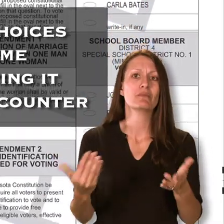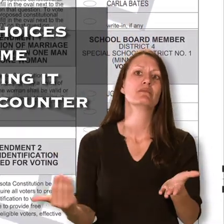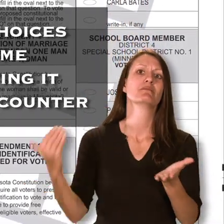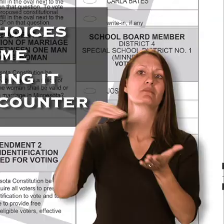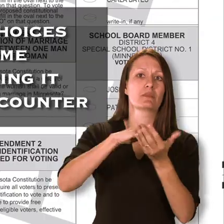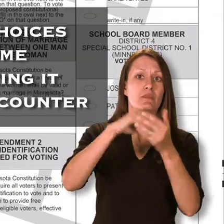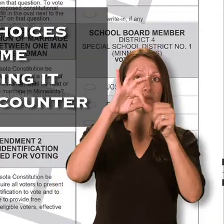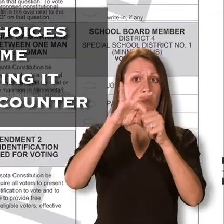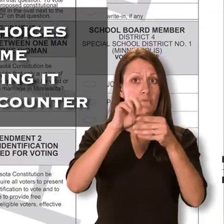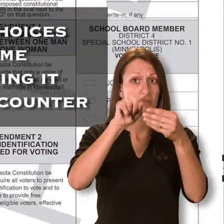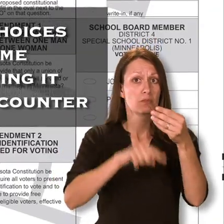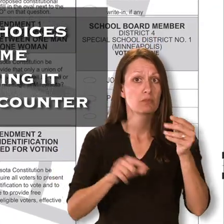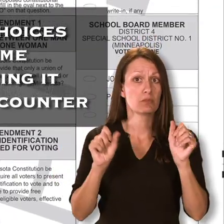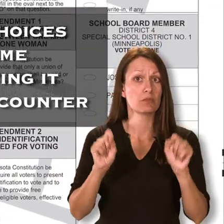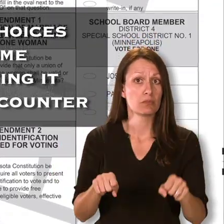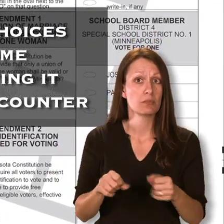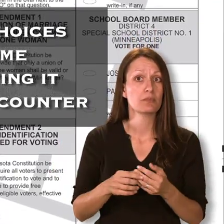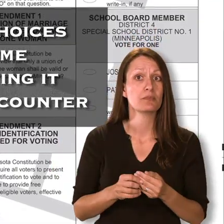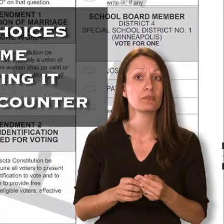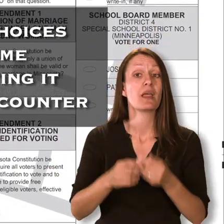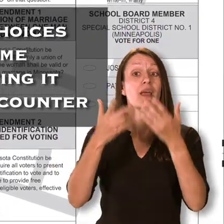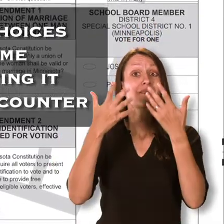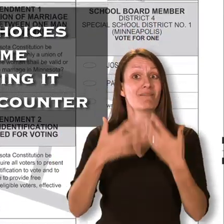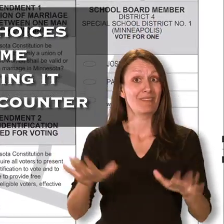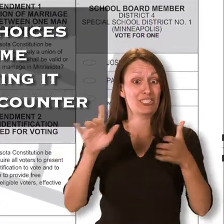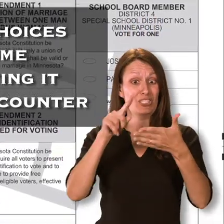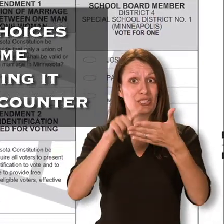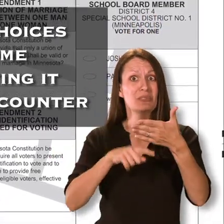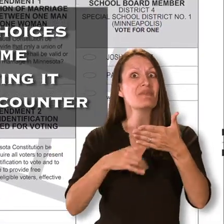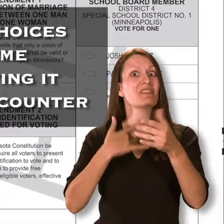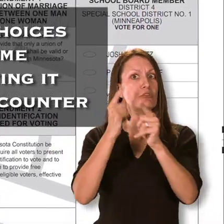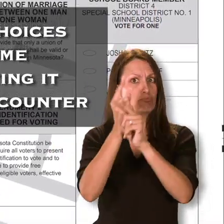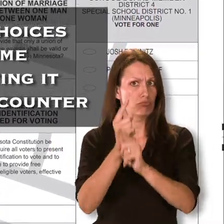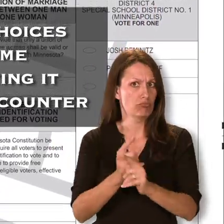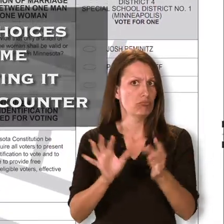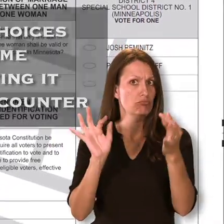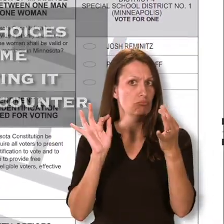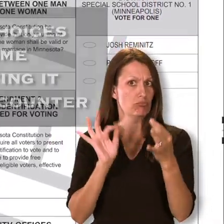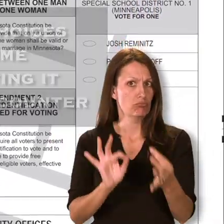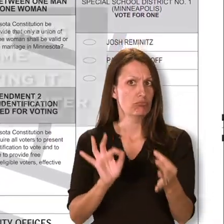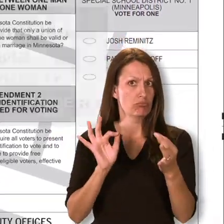you can give your ballot to the Election Judge and ask for a new one.